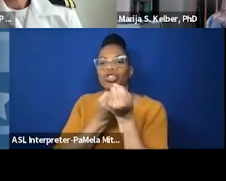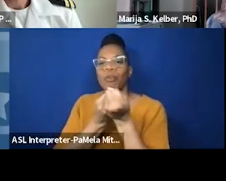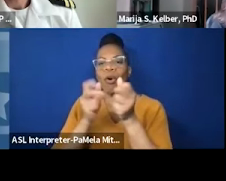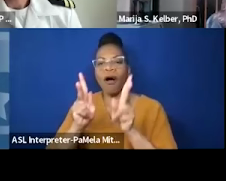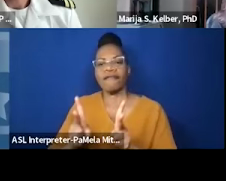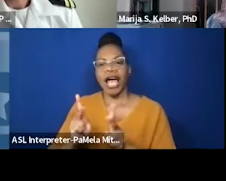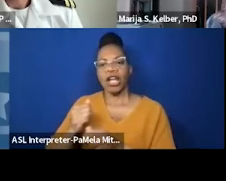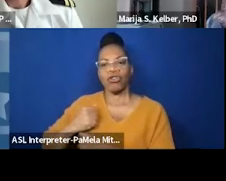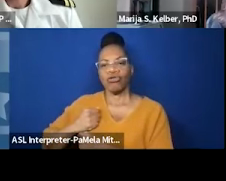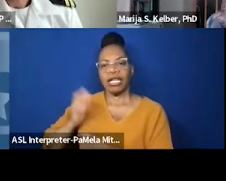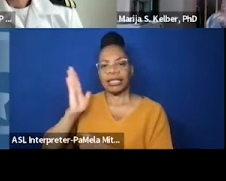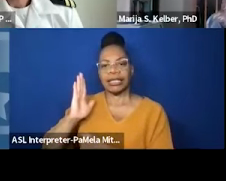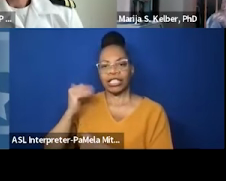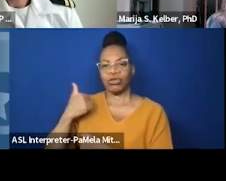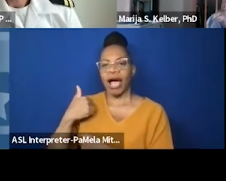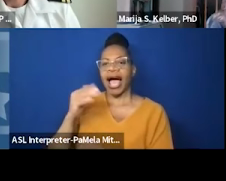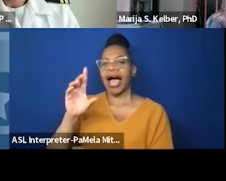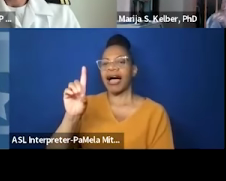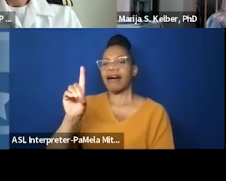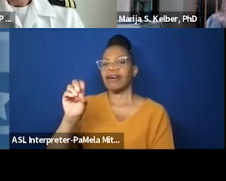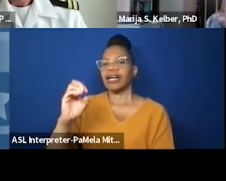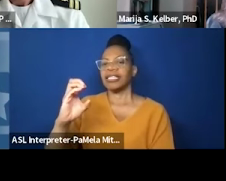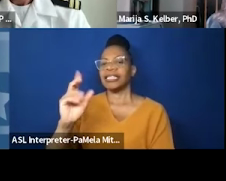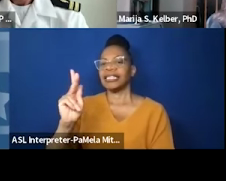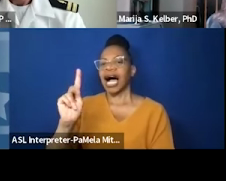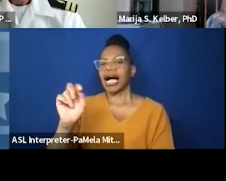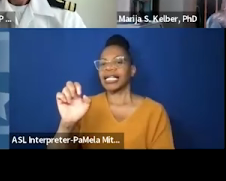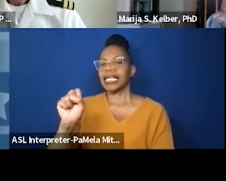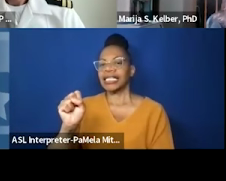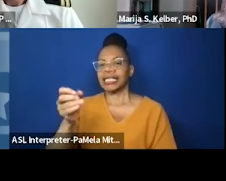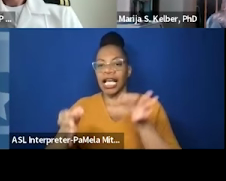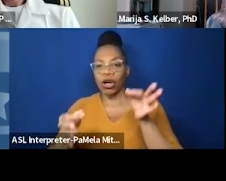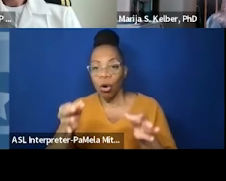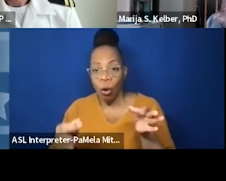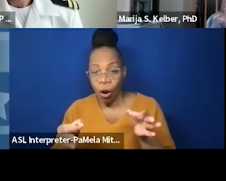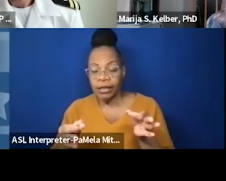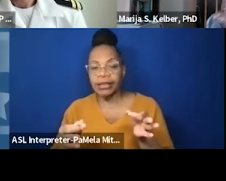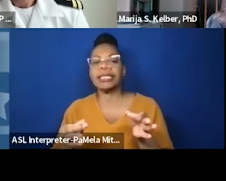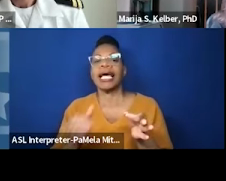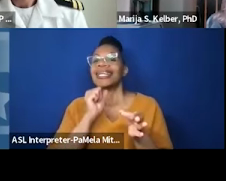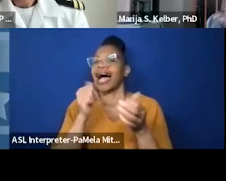There are veteran dockets in general courts, so they're in a general court system, but veteran specific dockets, not a separate court.